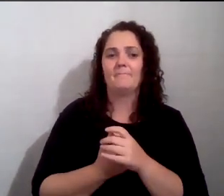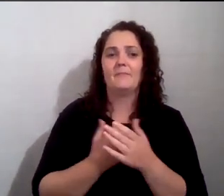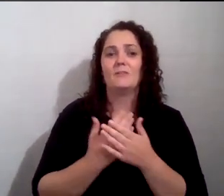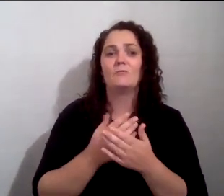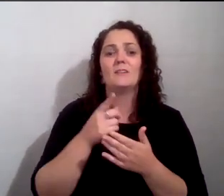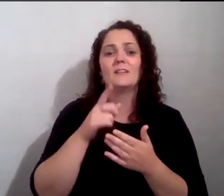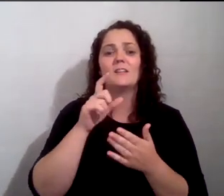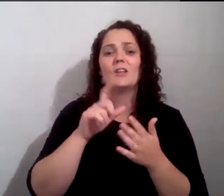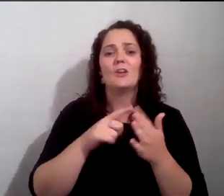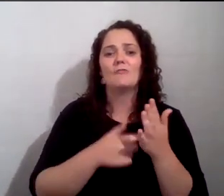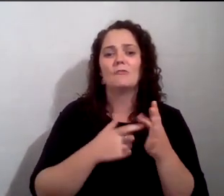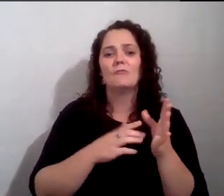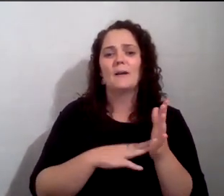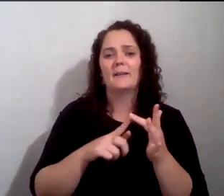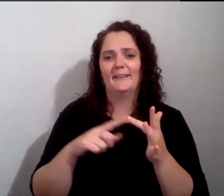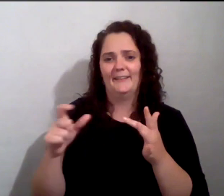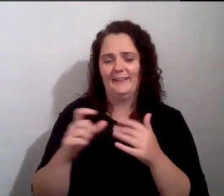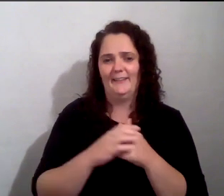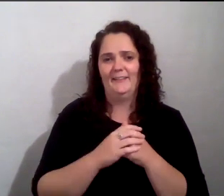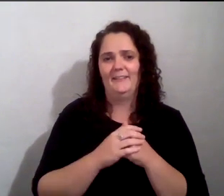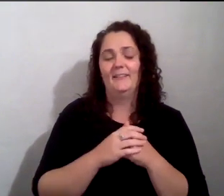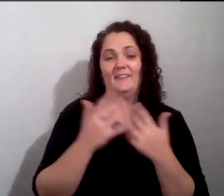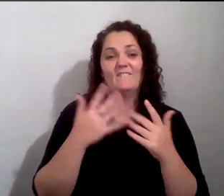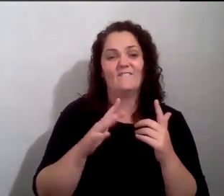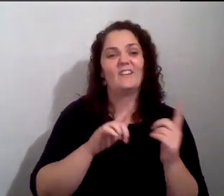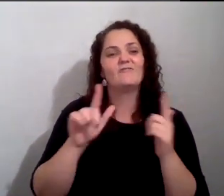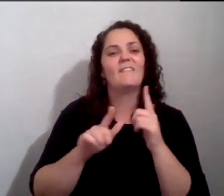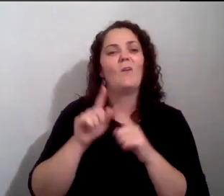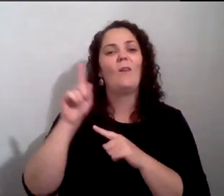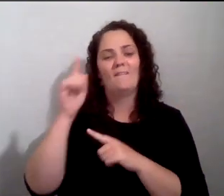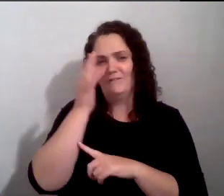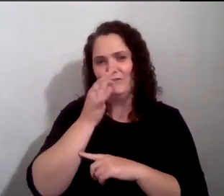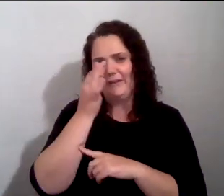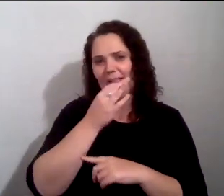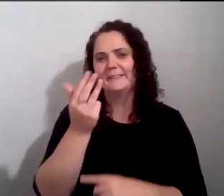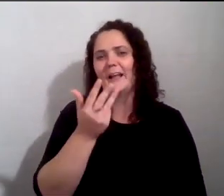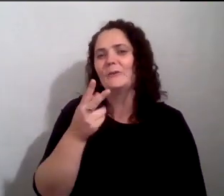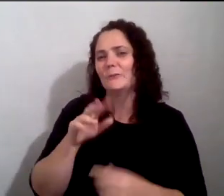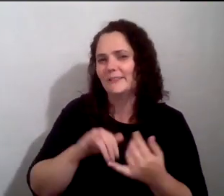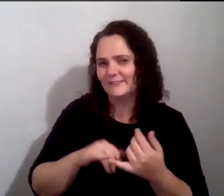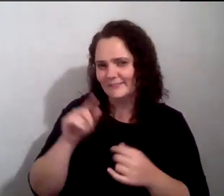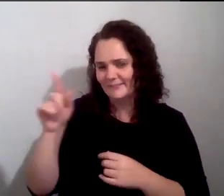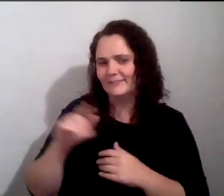travelled with Crowley to France in the mid-20s, also had to come back to Australia but for her it was to find